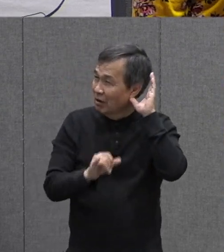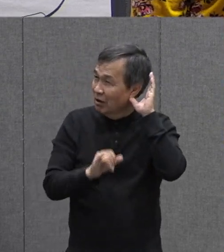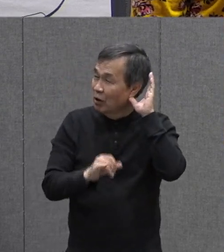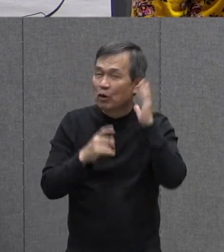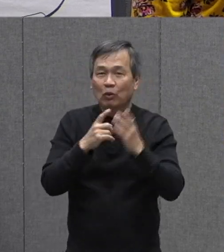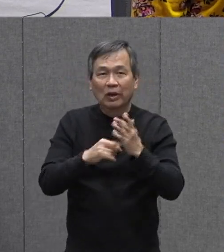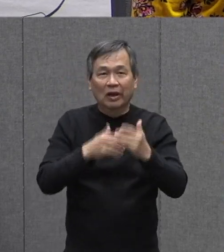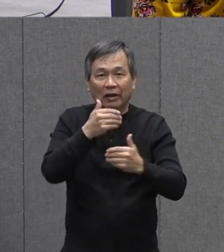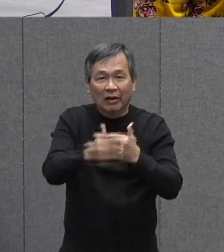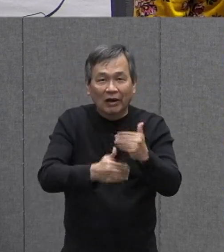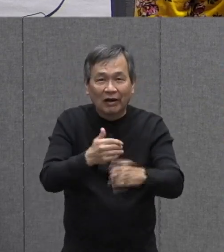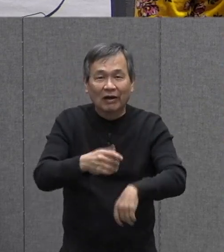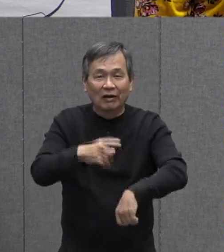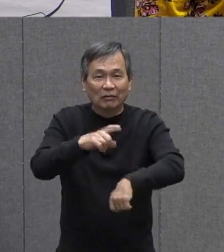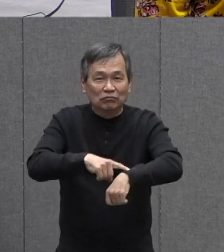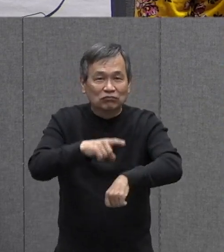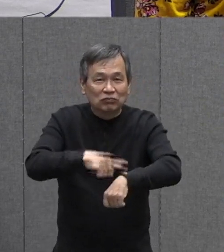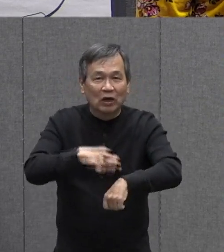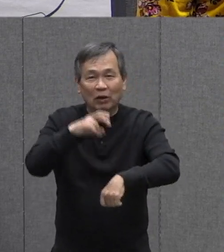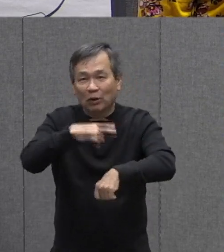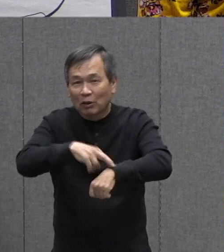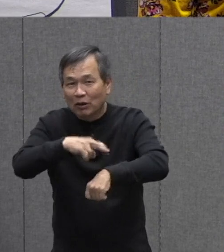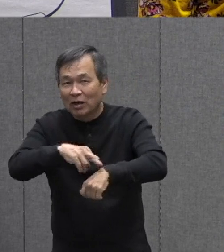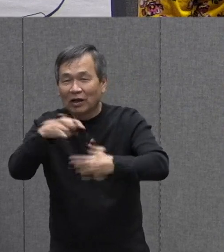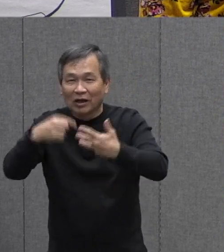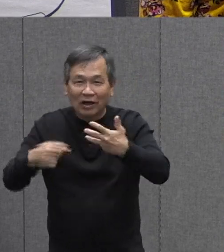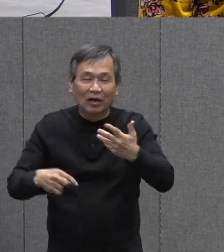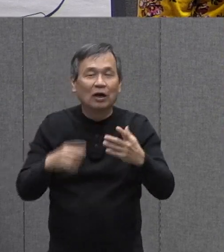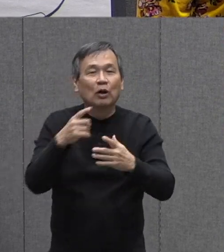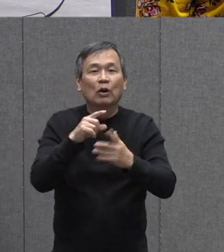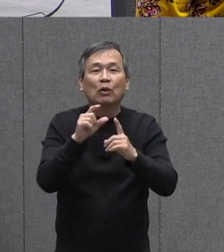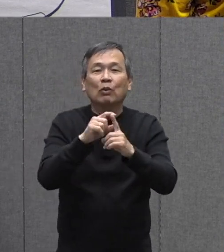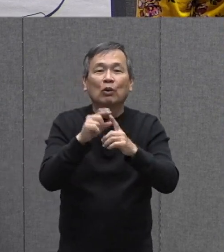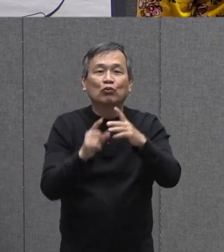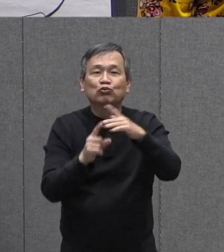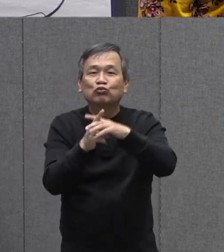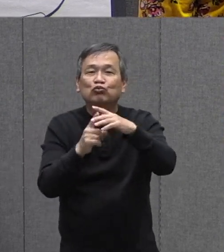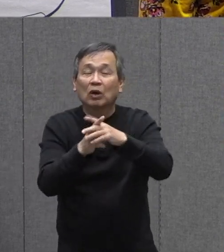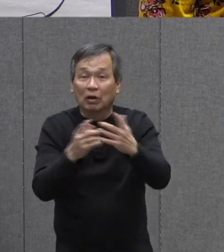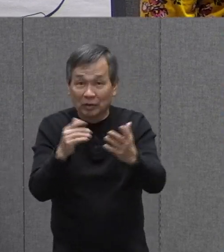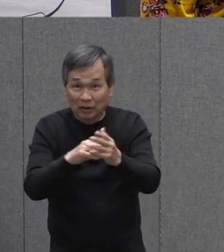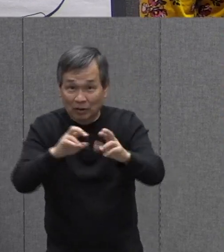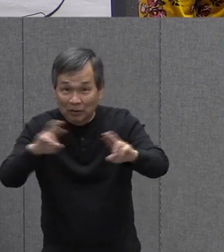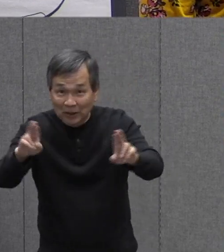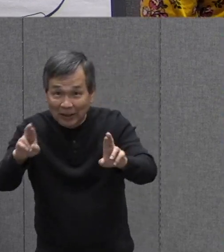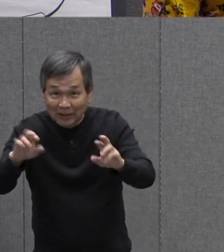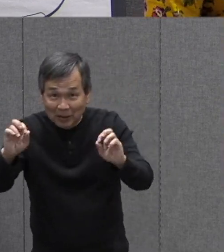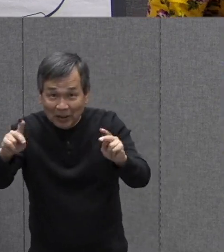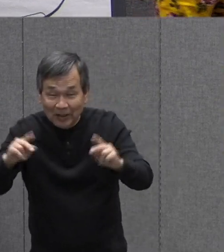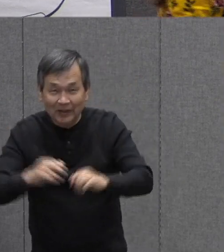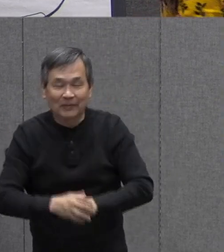What phrases and words come back again and again? Are you ready? Let's read.